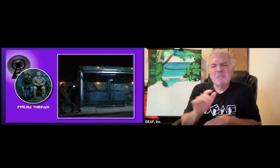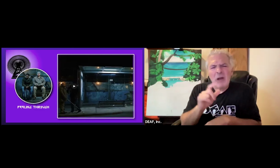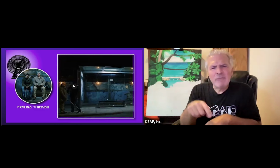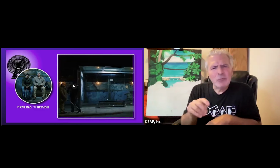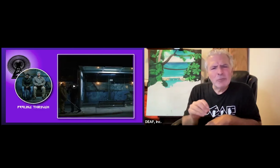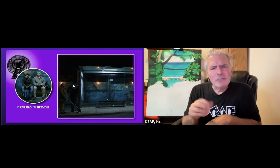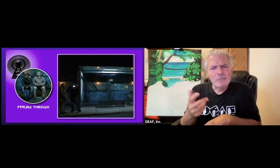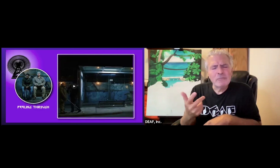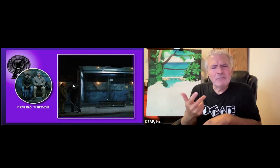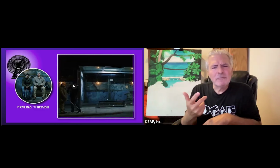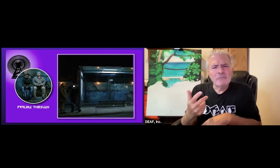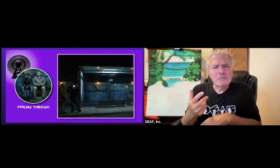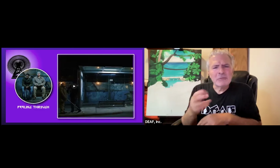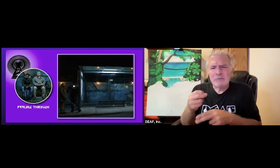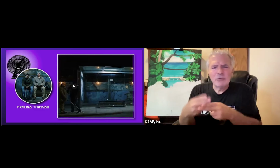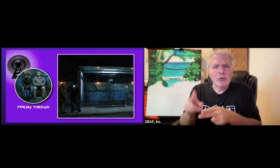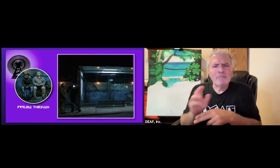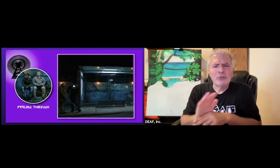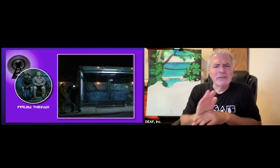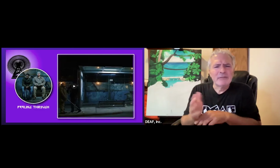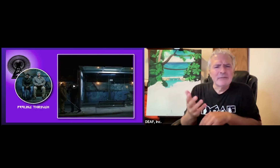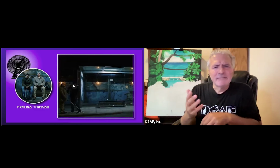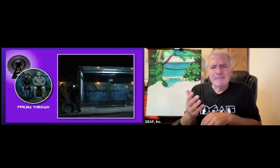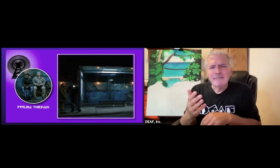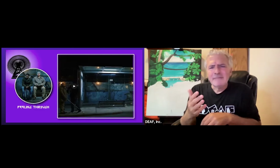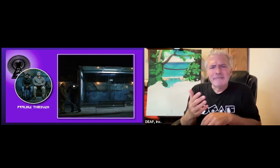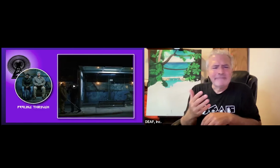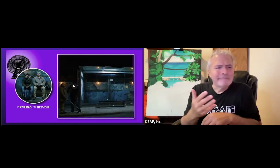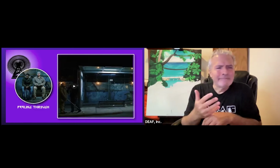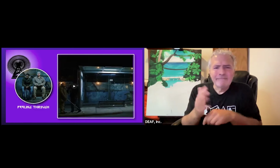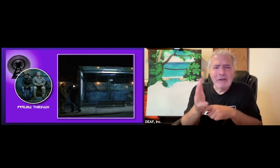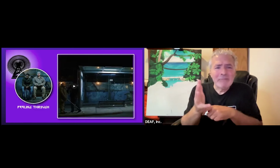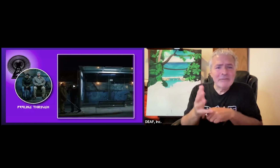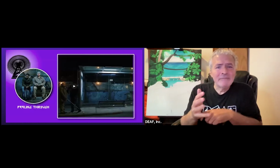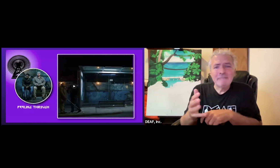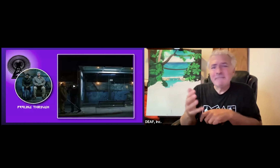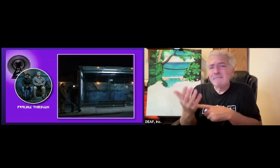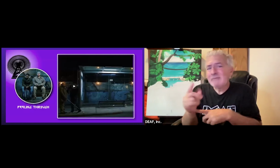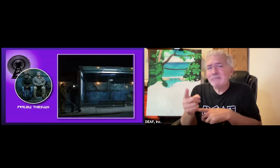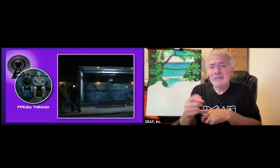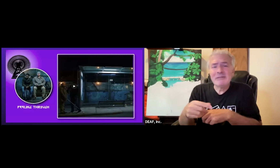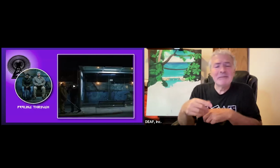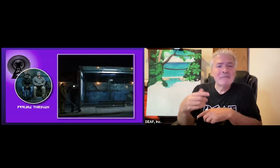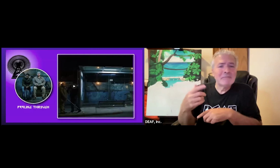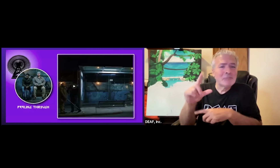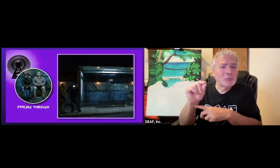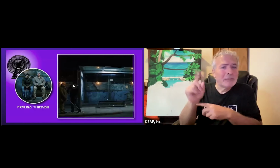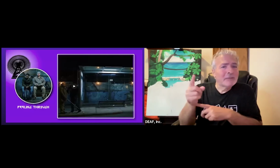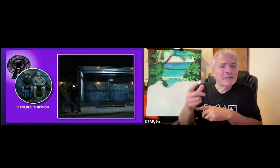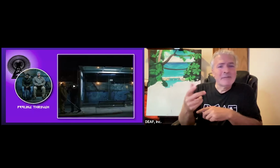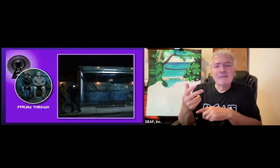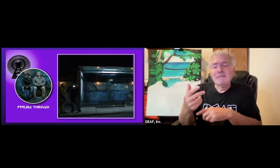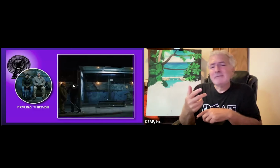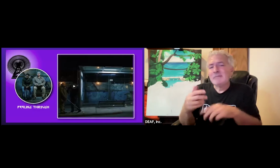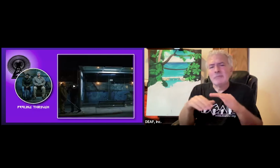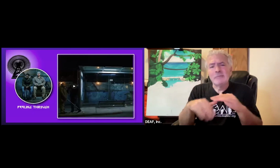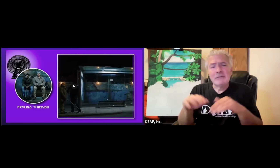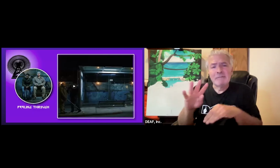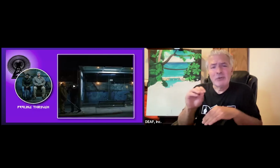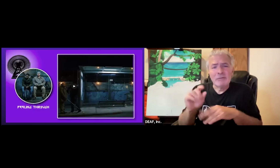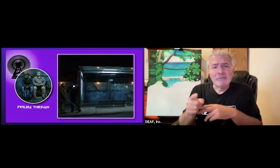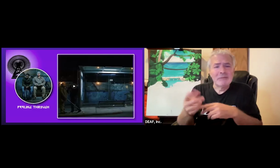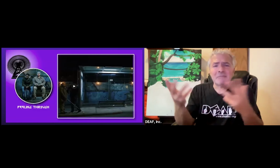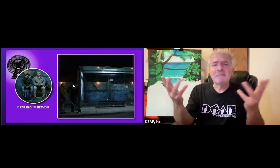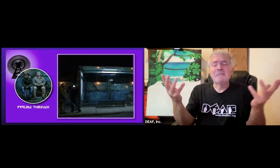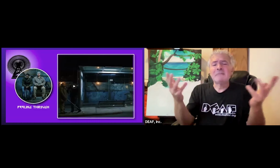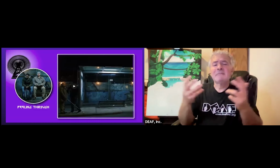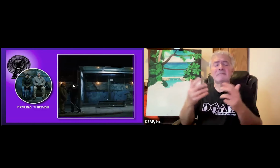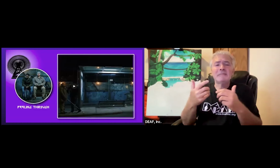You don't have to, it's a short. It can be 5 minutes, 15 minutes, 20 minutes. Less than 40 minutes!